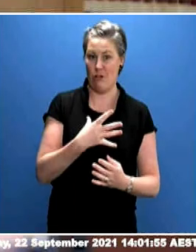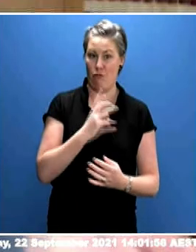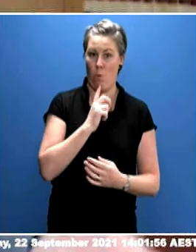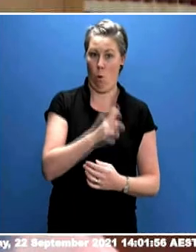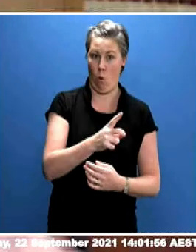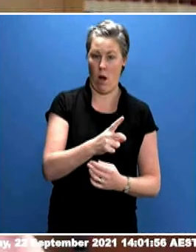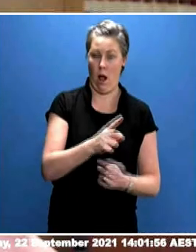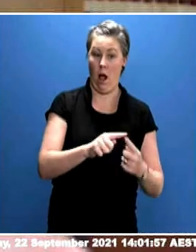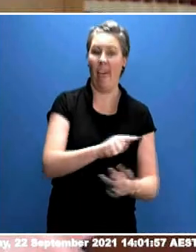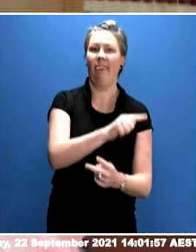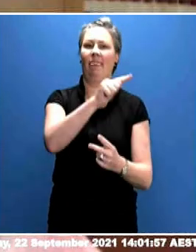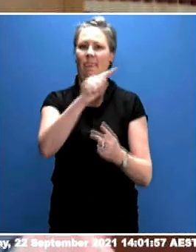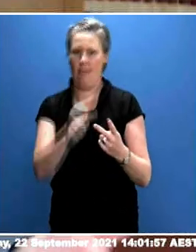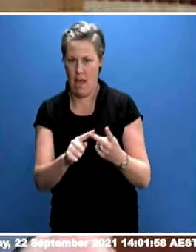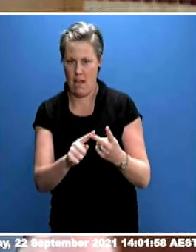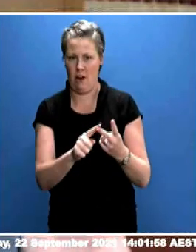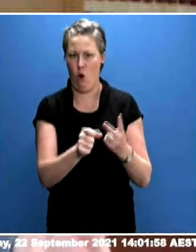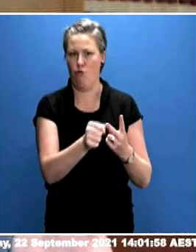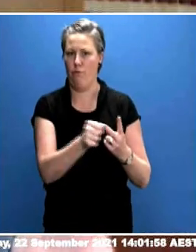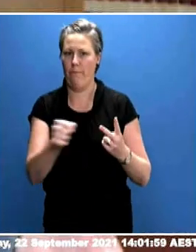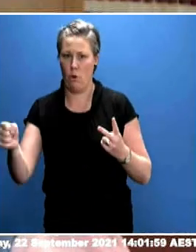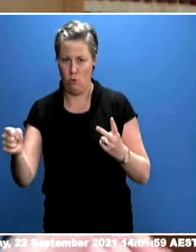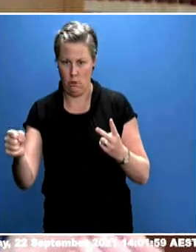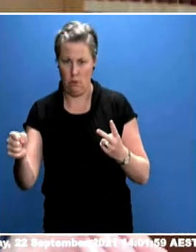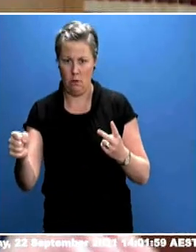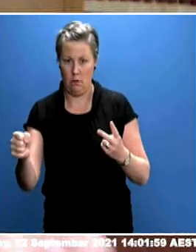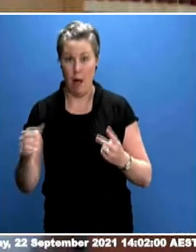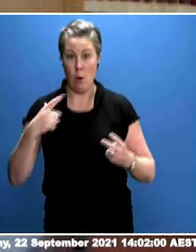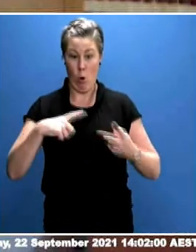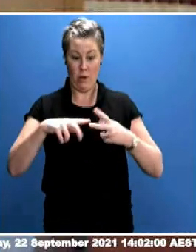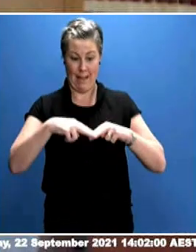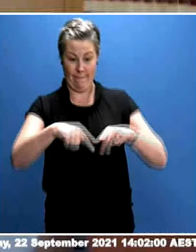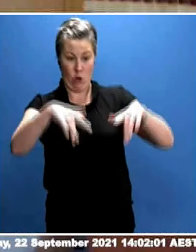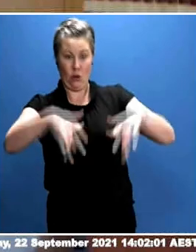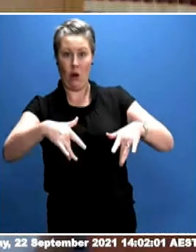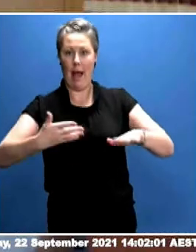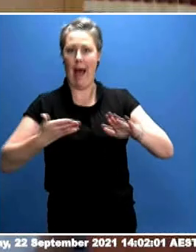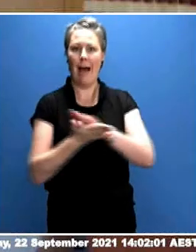a child's not in any kind of care of the CEO that's not the purpose of Kath French.